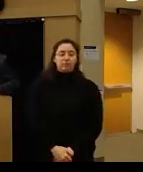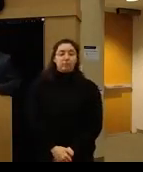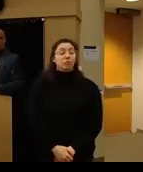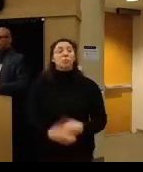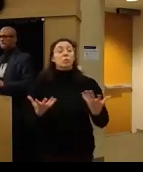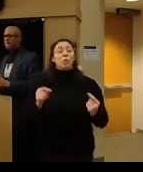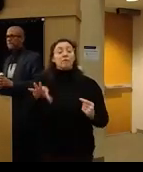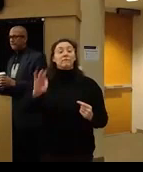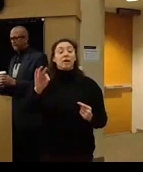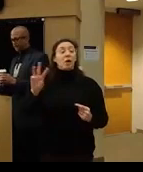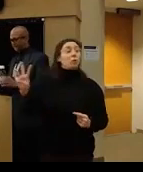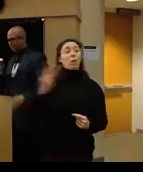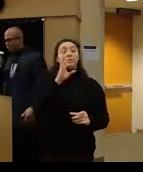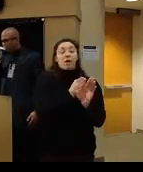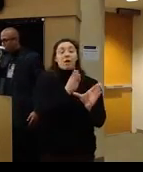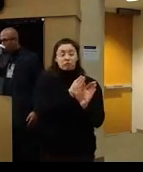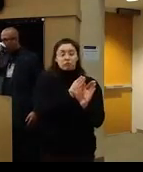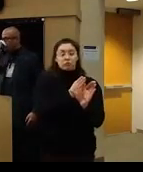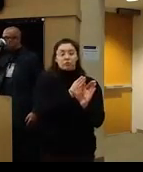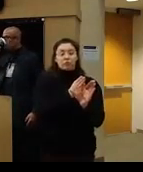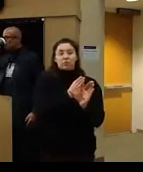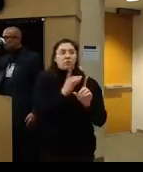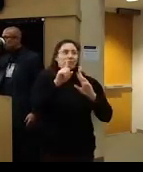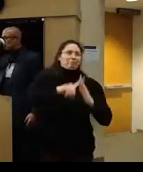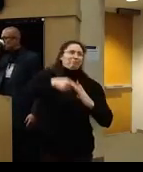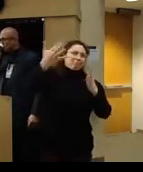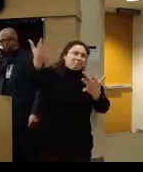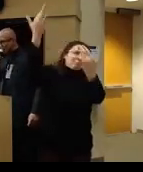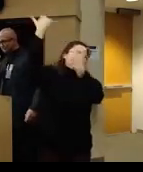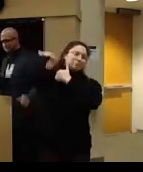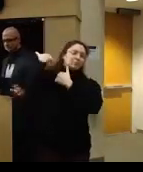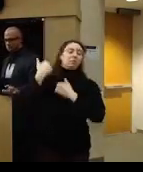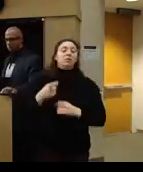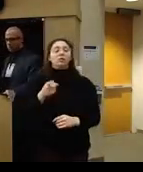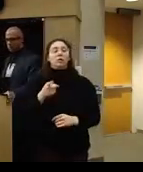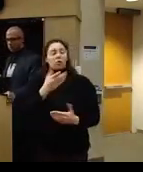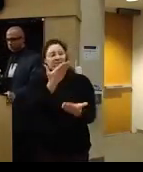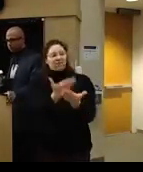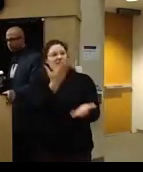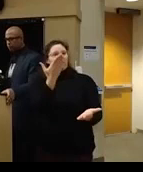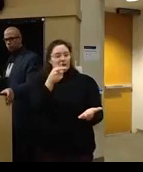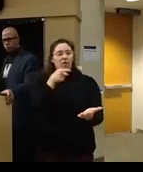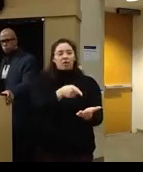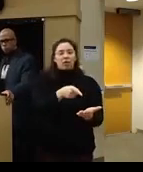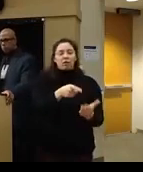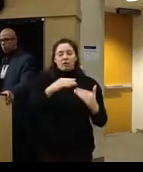is is that Western Psychology from its Inception was designed to verify the essential inferiority